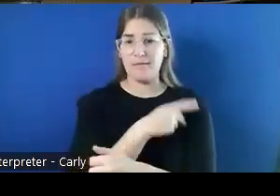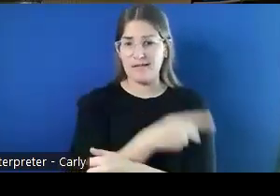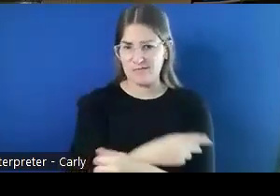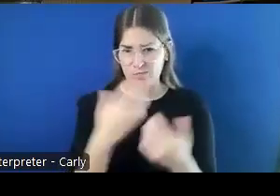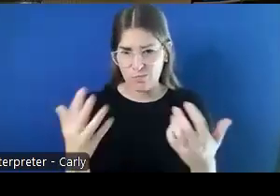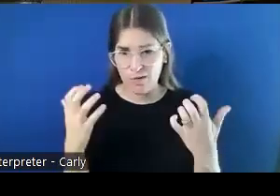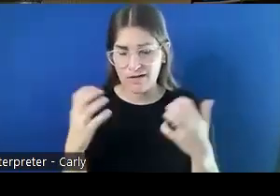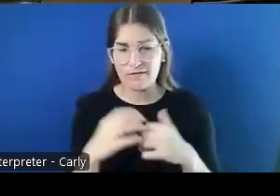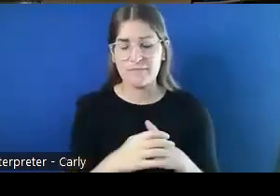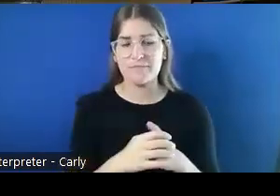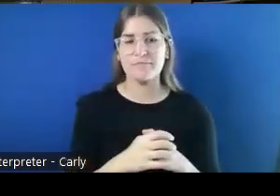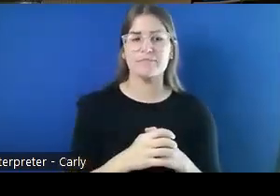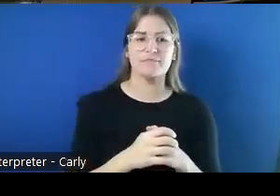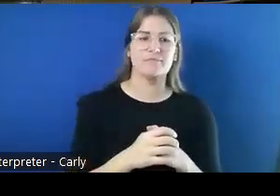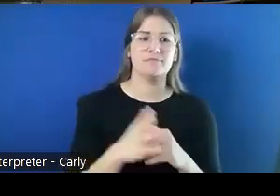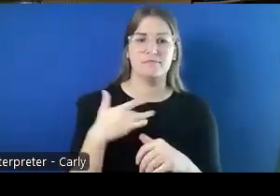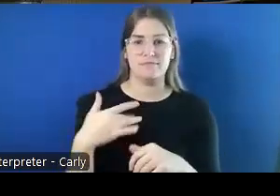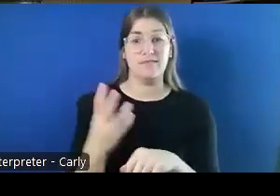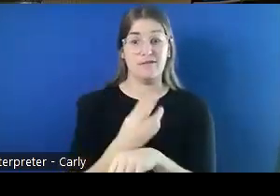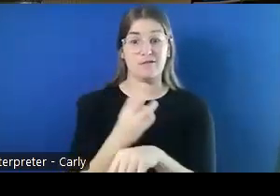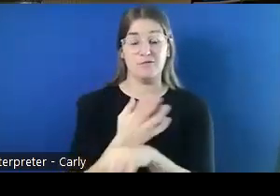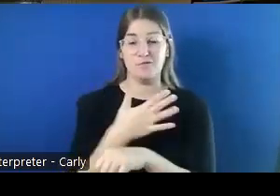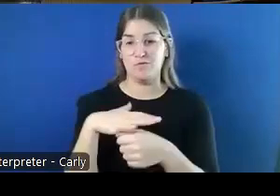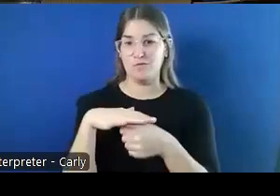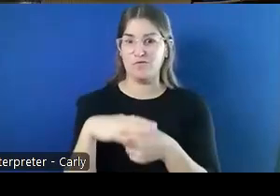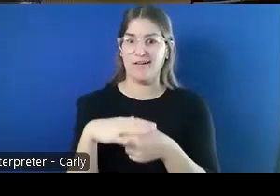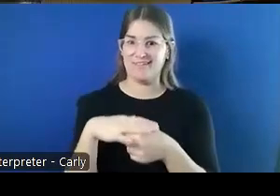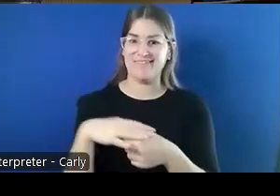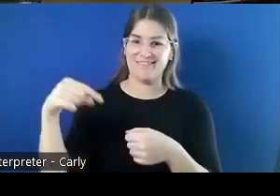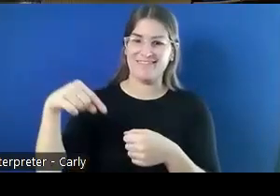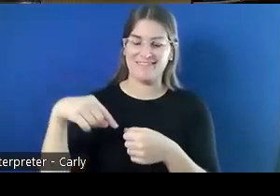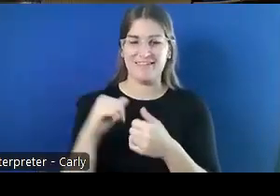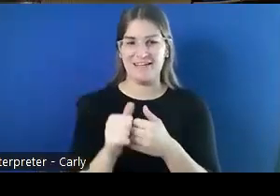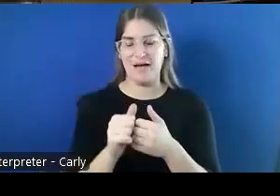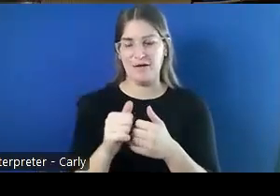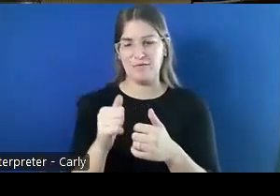know we've always used the stress right this sort of the way to get to our care but you know this is